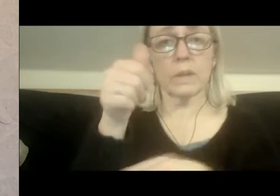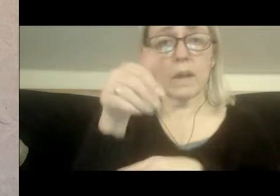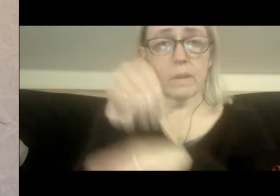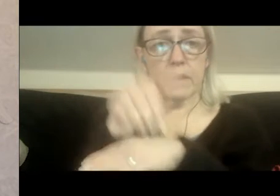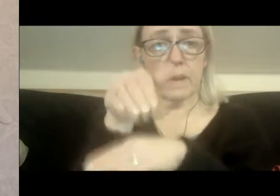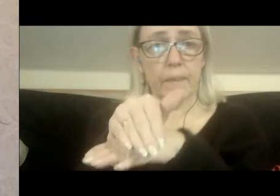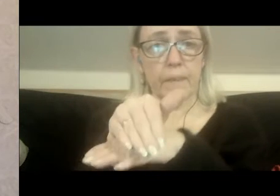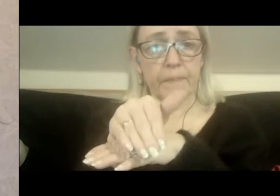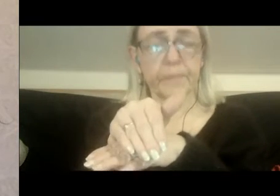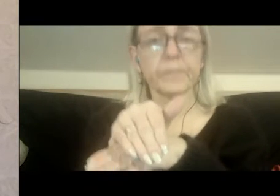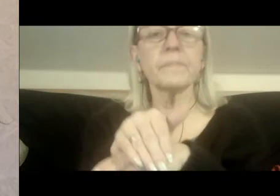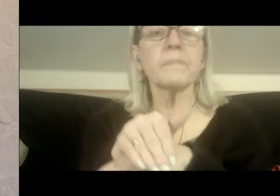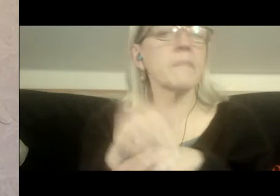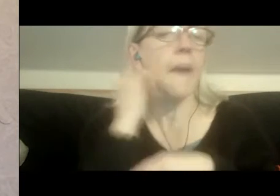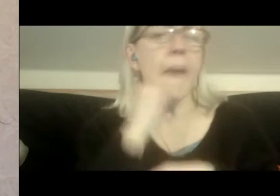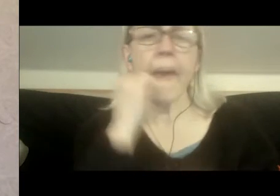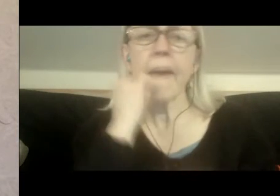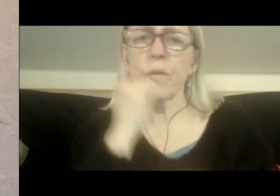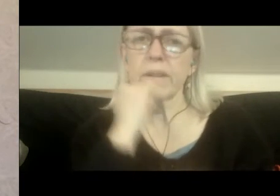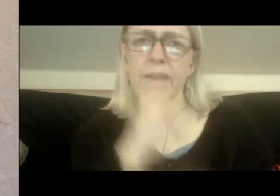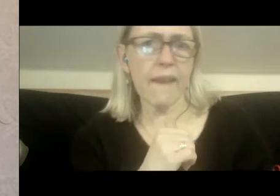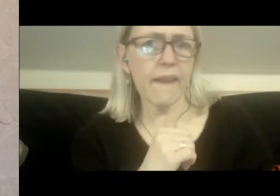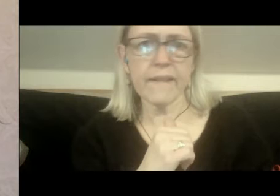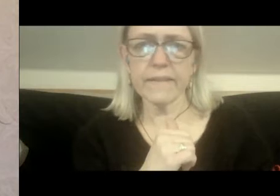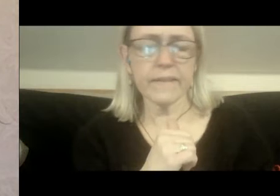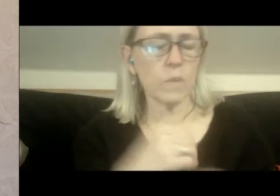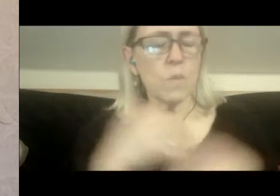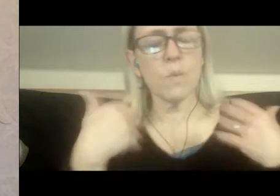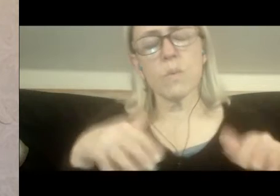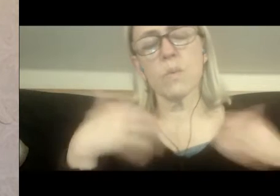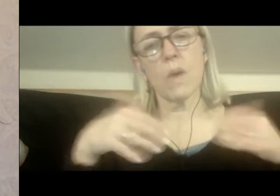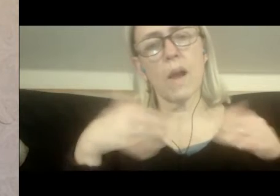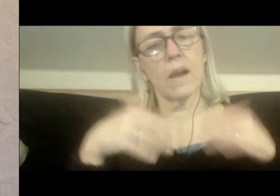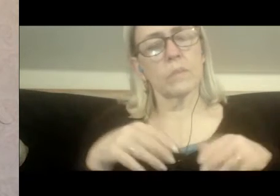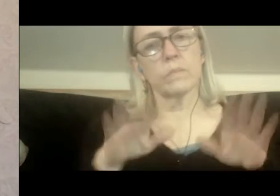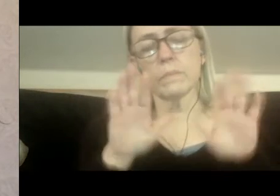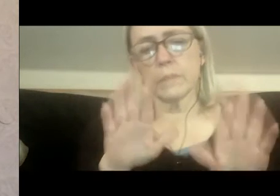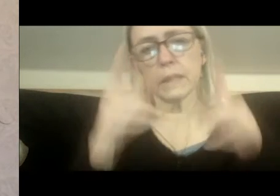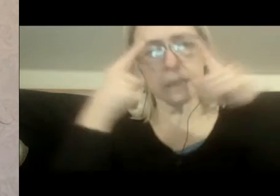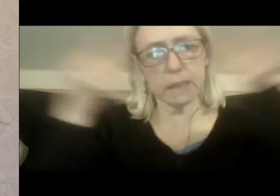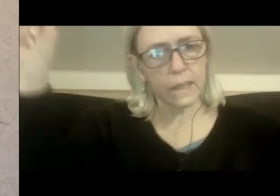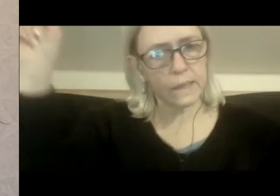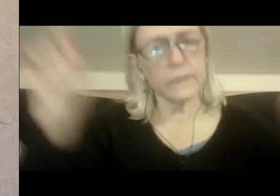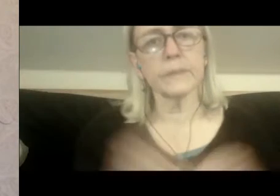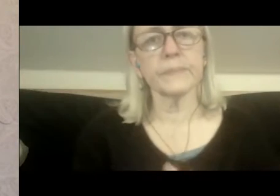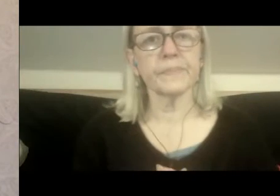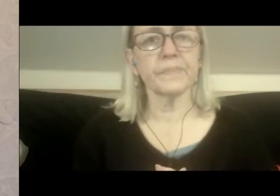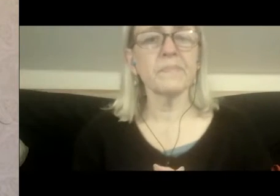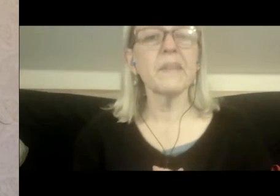Again, an extraordinary accomplishment. There's one final example I'd like to highlight today and that is an individual: